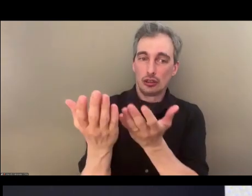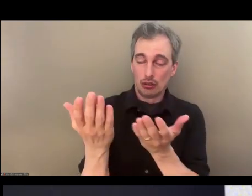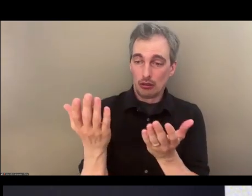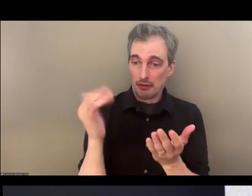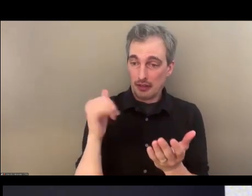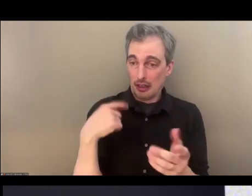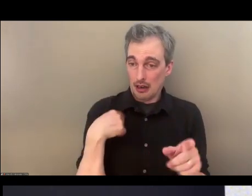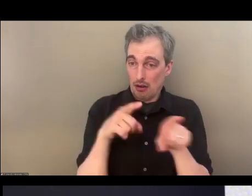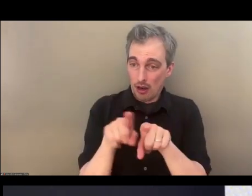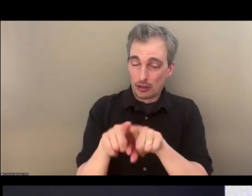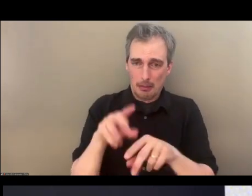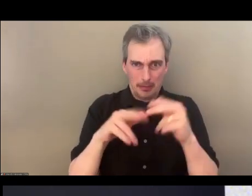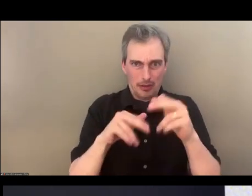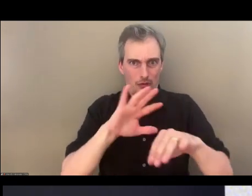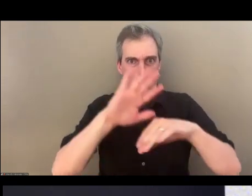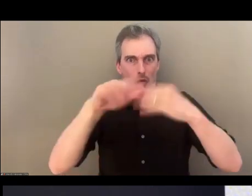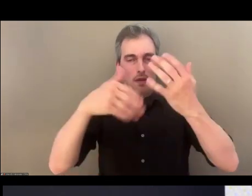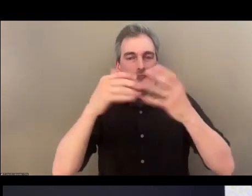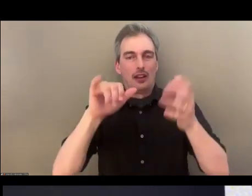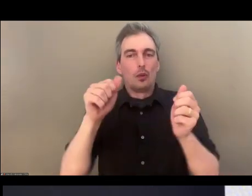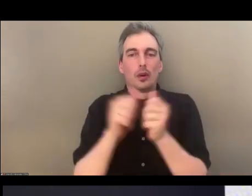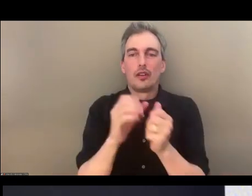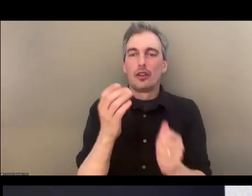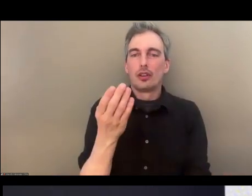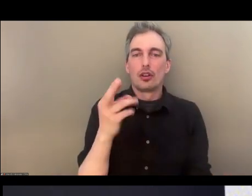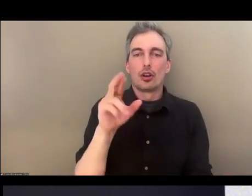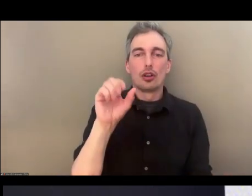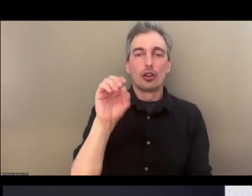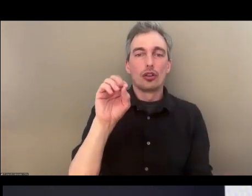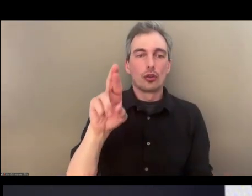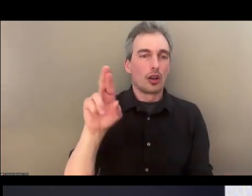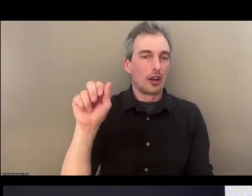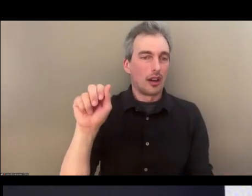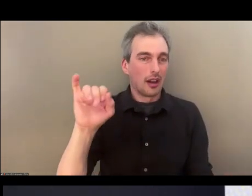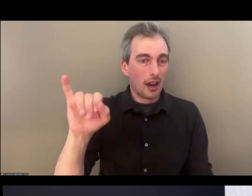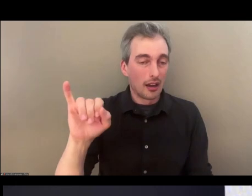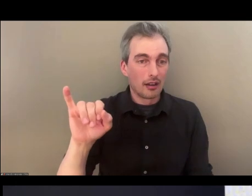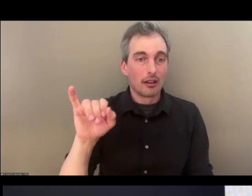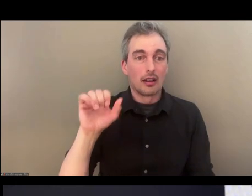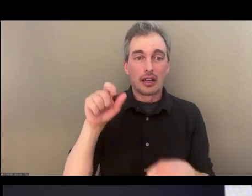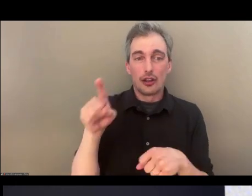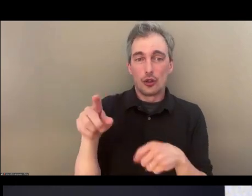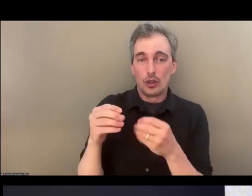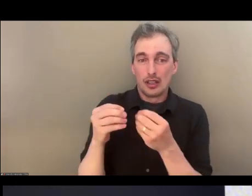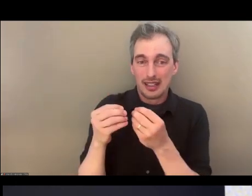Can you give them the right answer? The right answer is: Pick up the H3 that's right above the link.